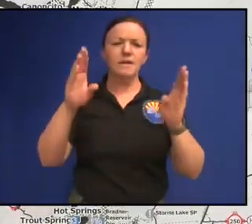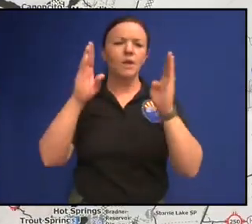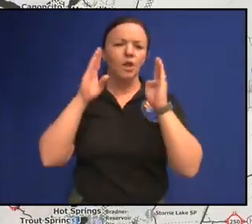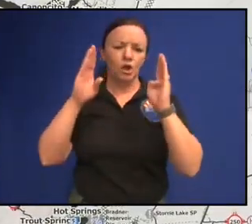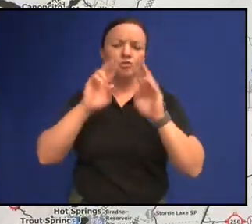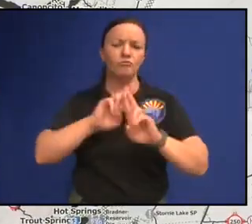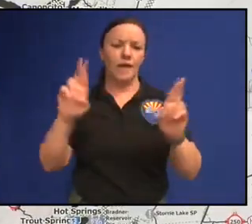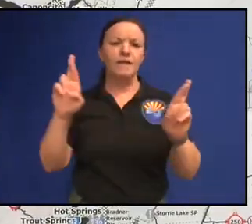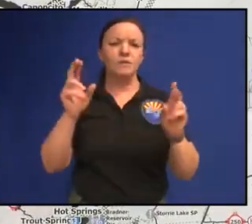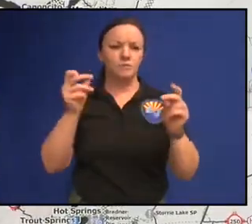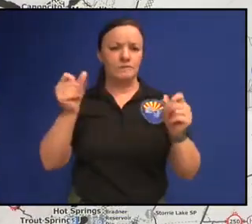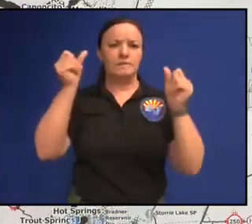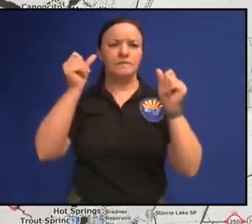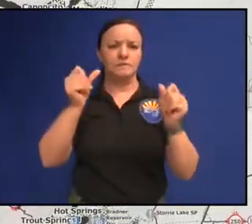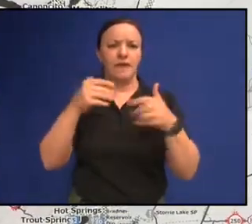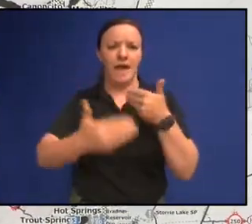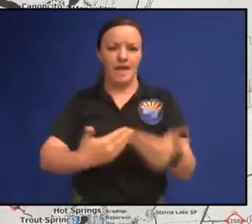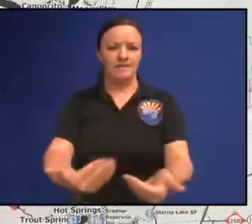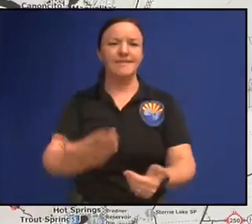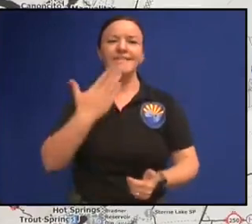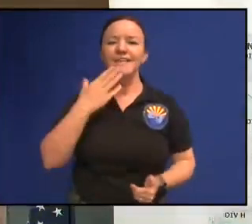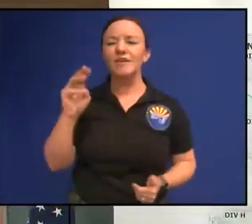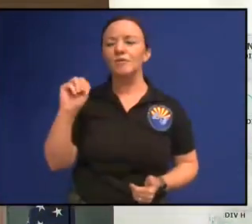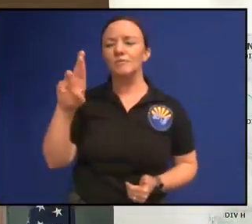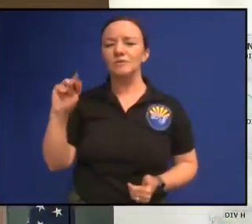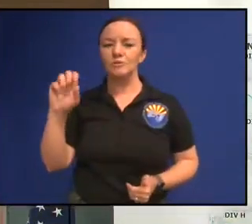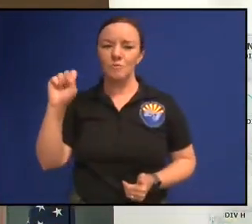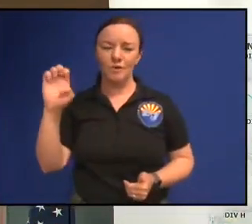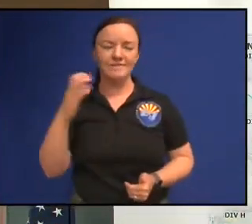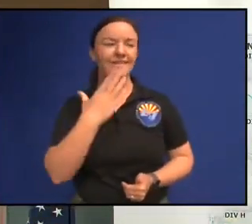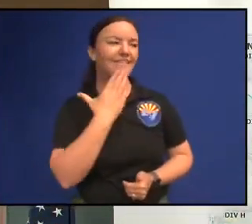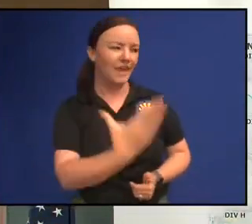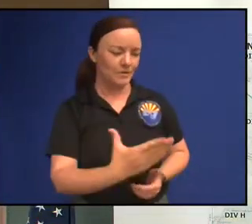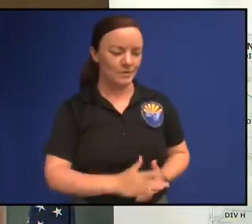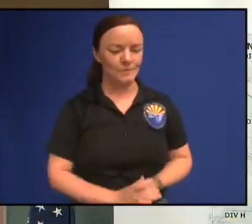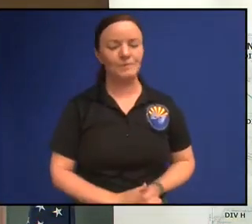THANK YOU, SIR. ALL RIGHT, LET'S GO BACK UP TO OUR